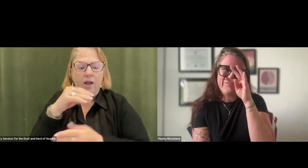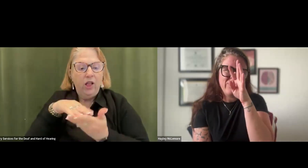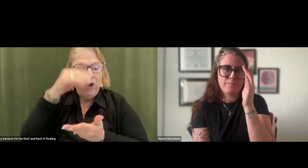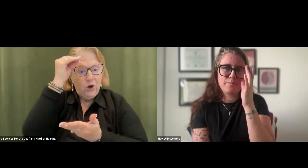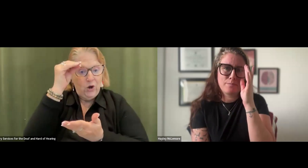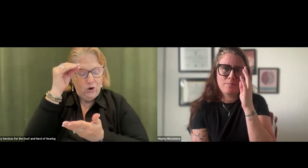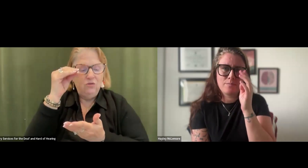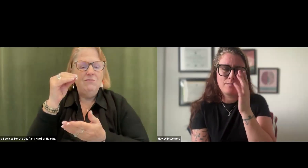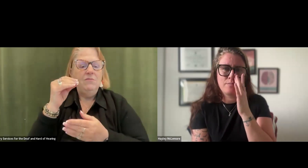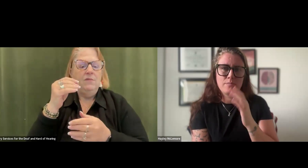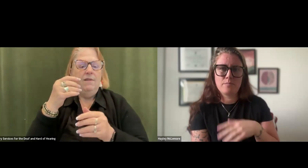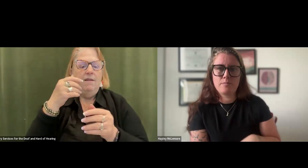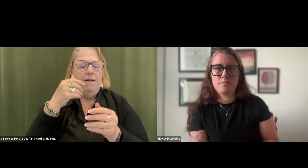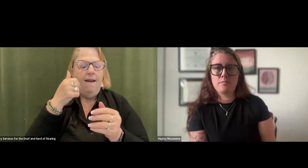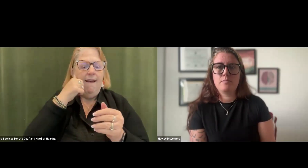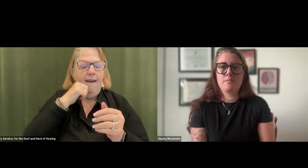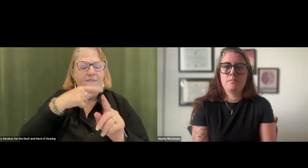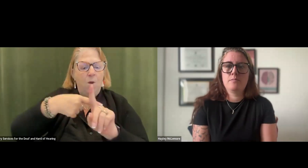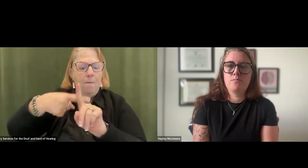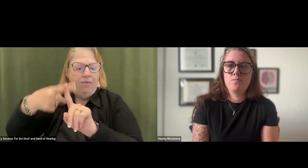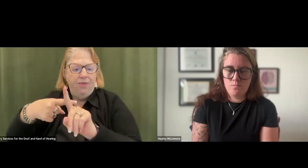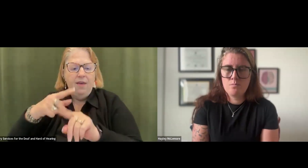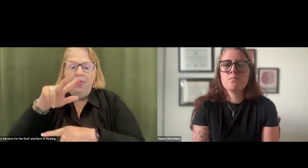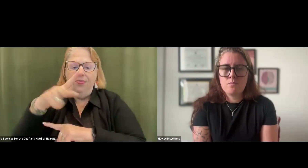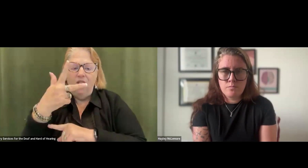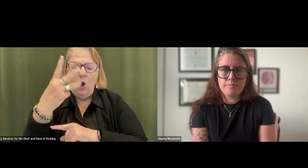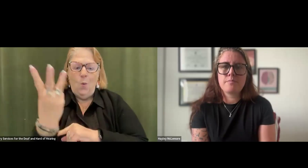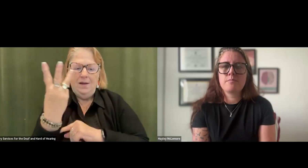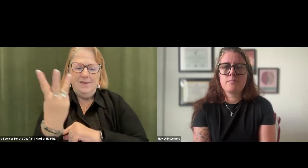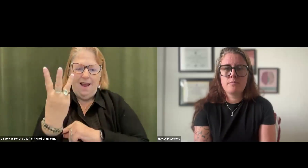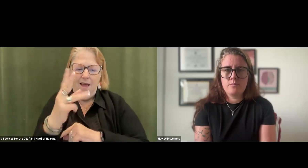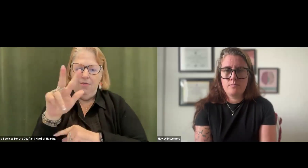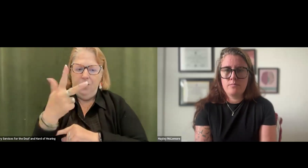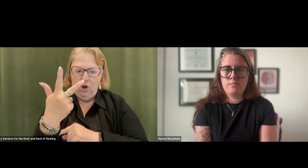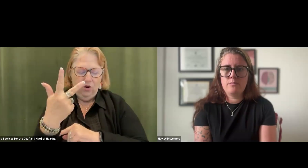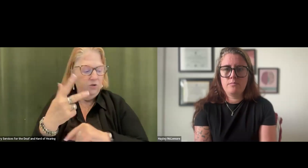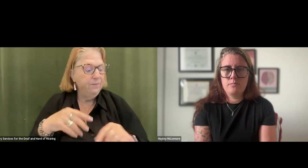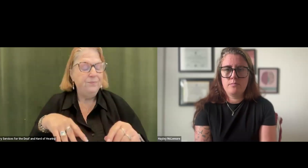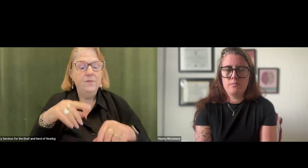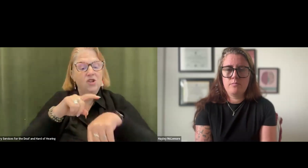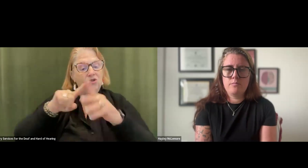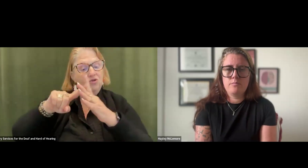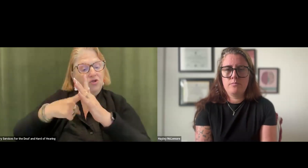We have a Library Lunch and Learn, every month we do this. It's the third Wednesday of the month.